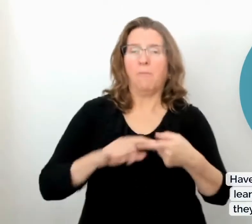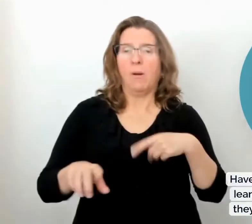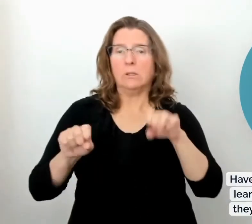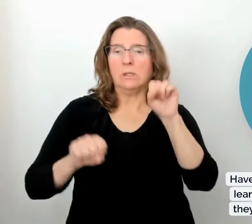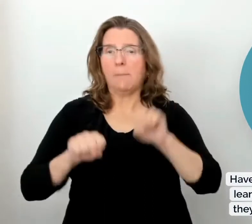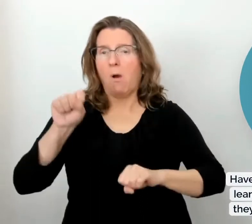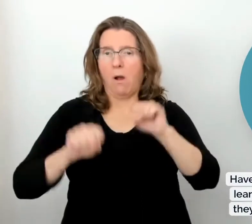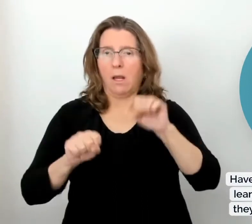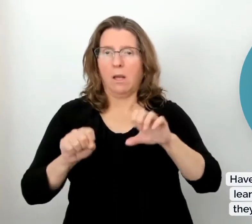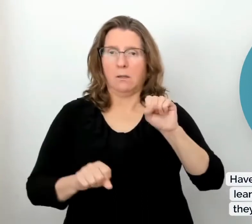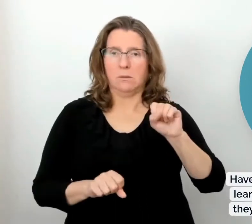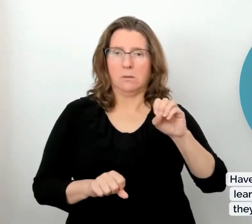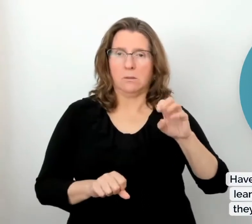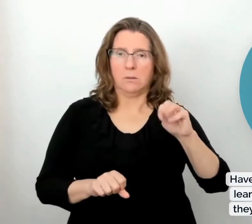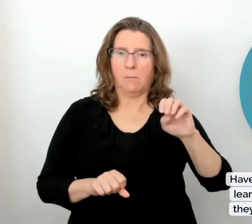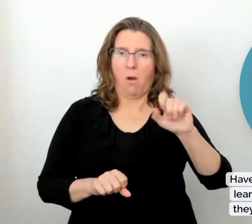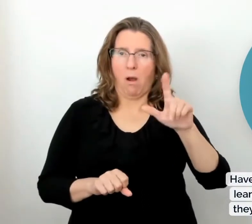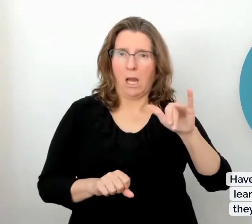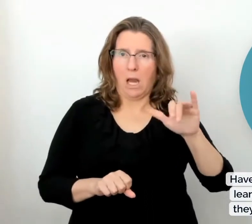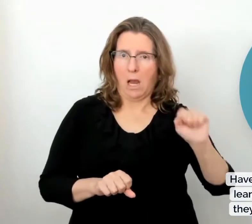I had one student who moved here from Somalia.